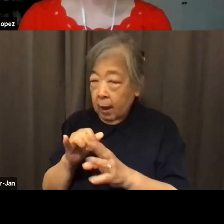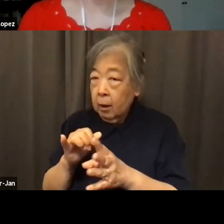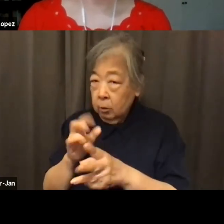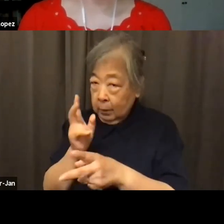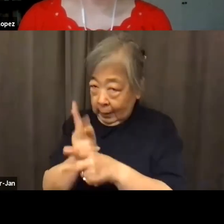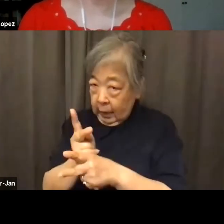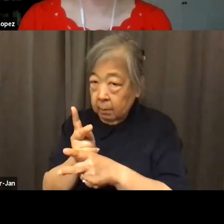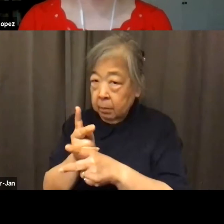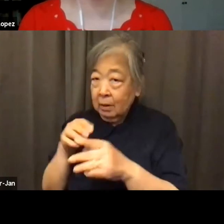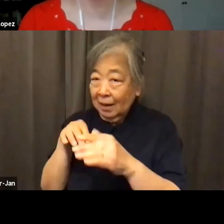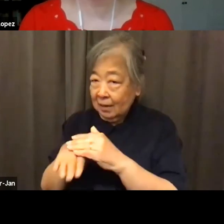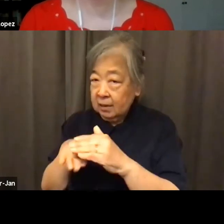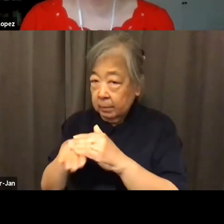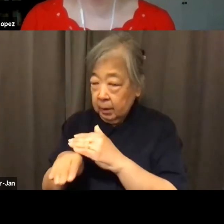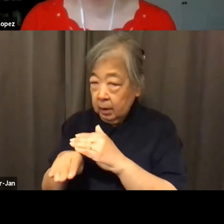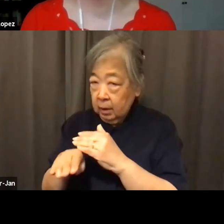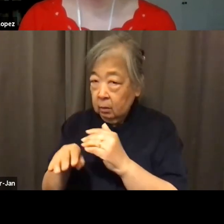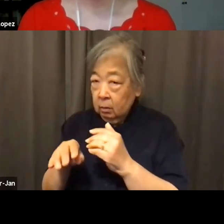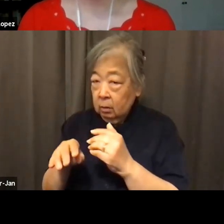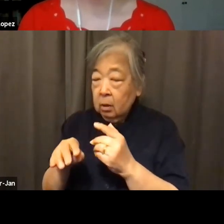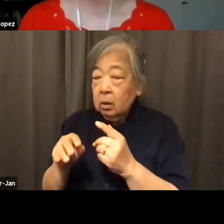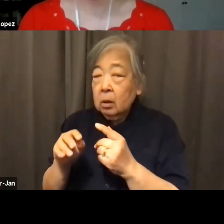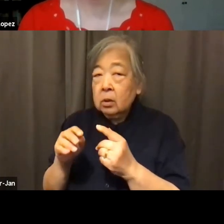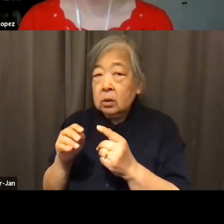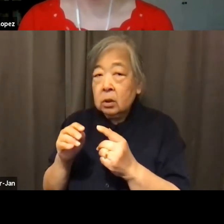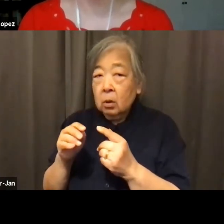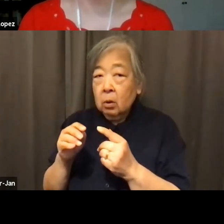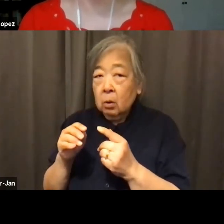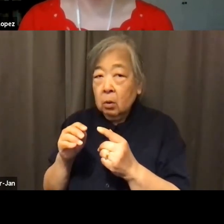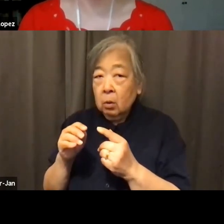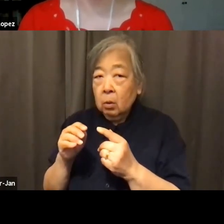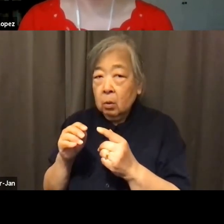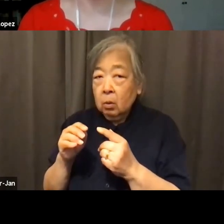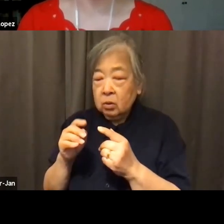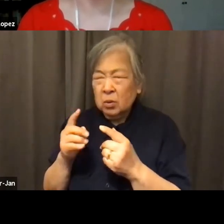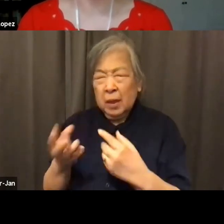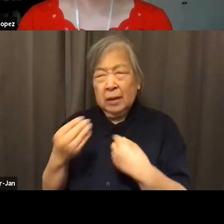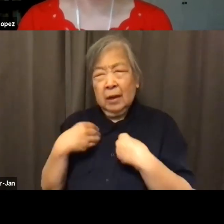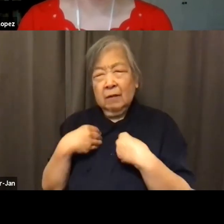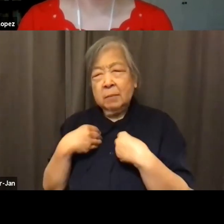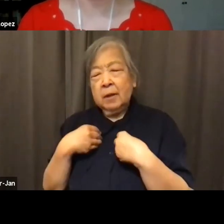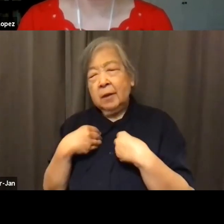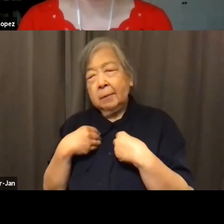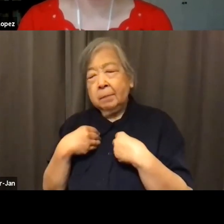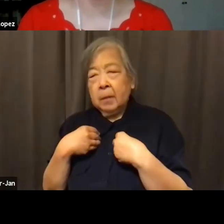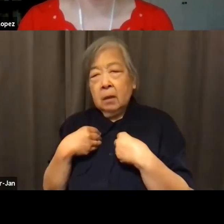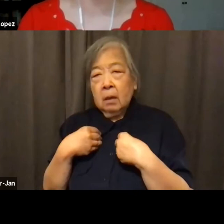So I think that that really needs to be a part of an overall review process when you're